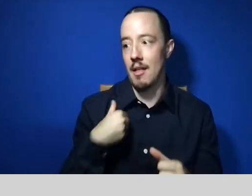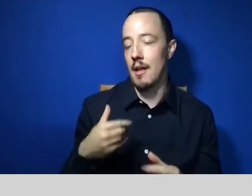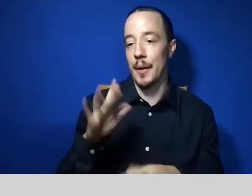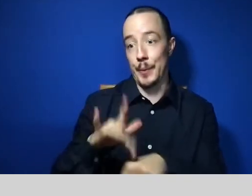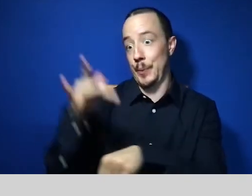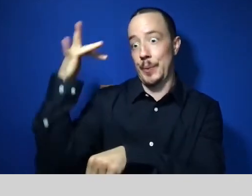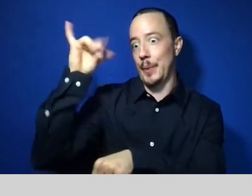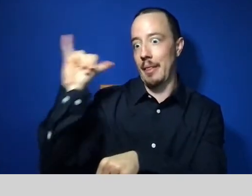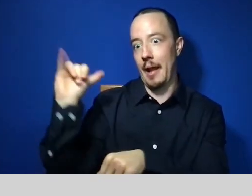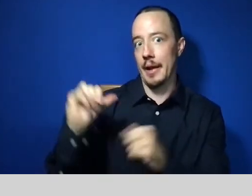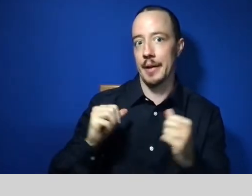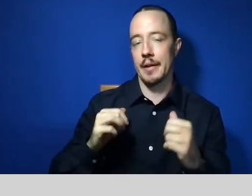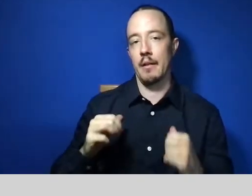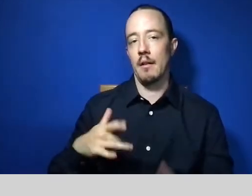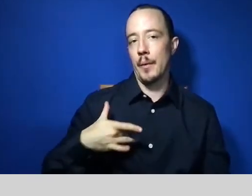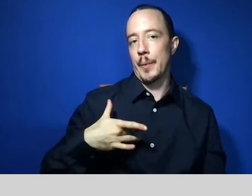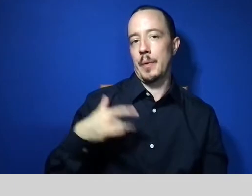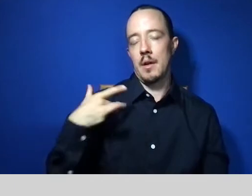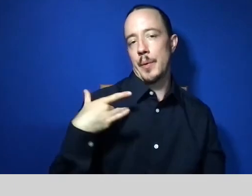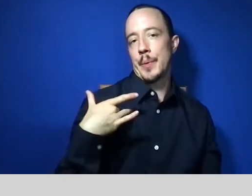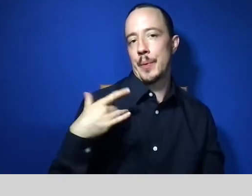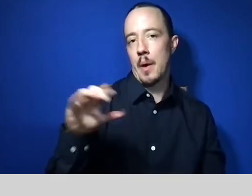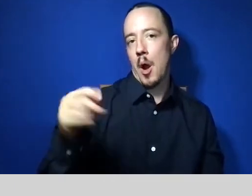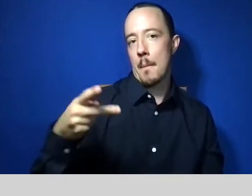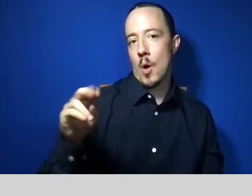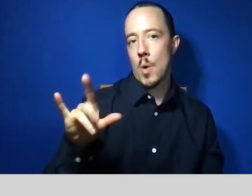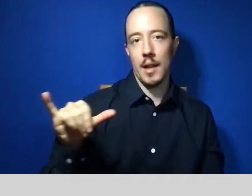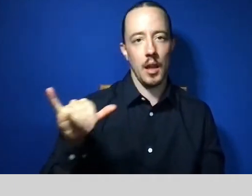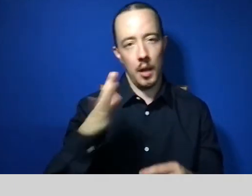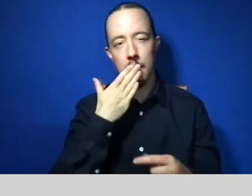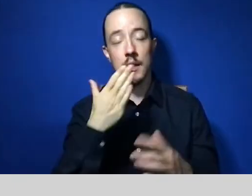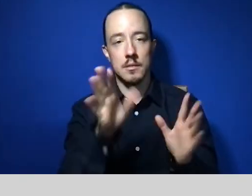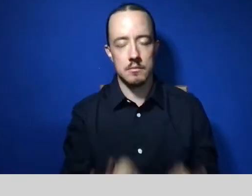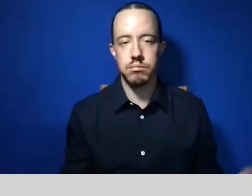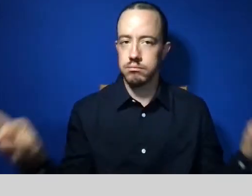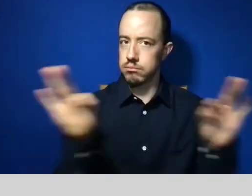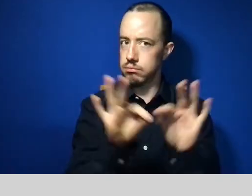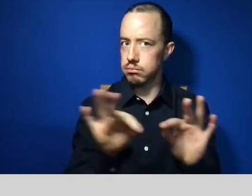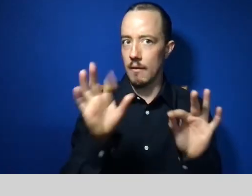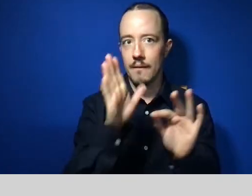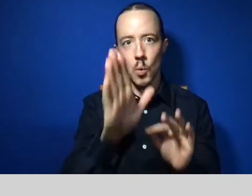as say a show pony, but is super, super important for carrying your goods up the proverbial